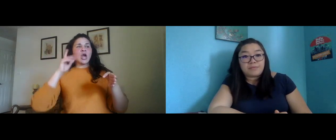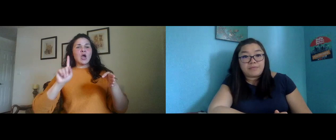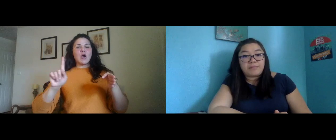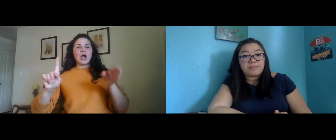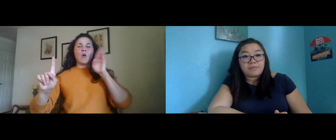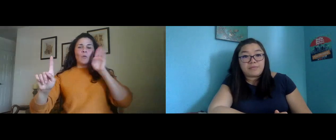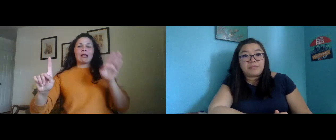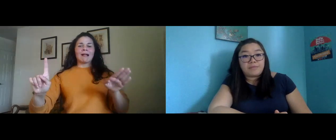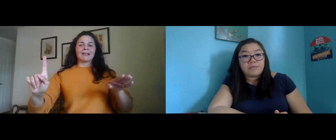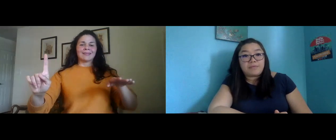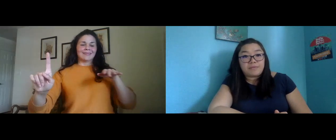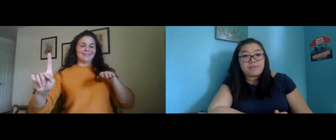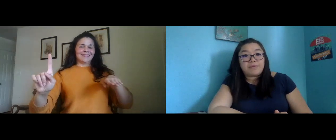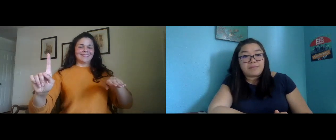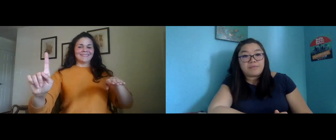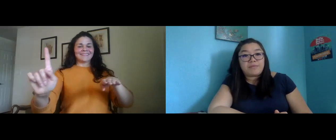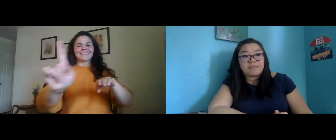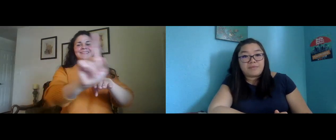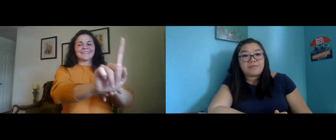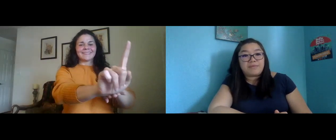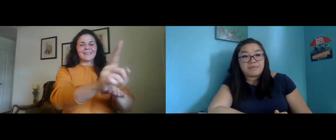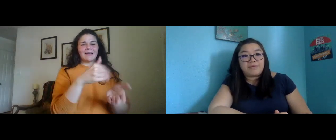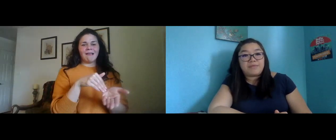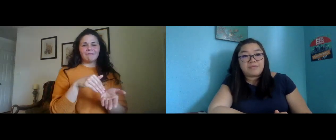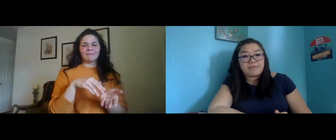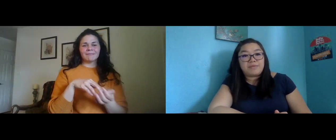know that you will find the path again.